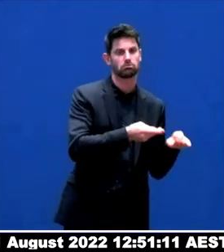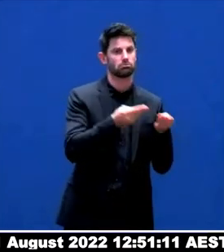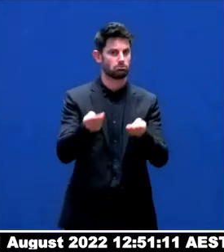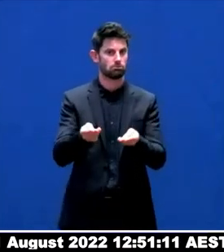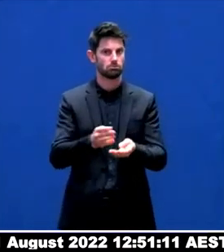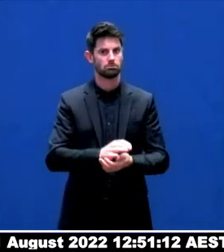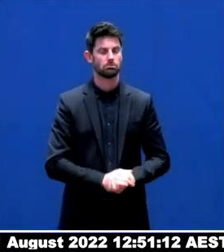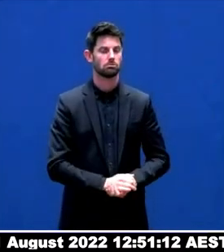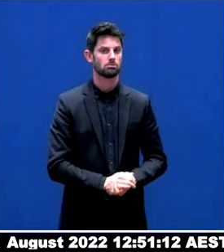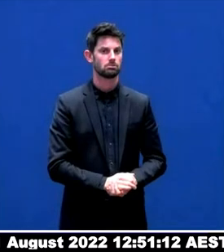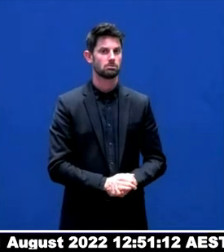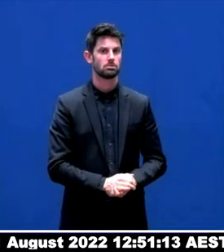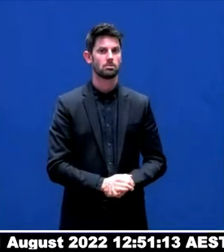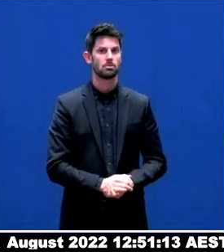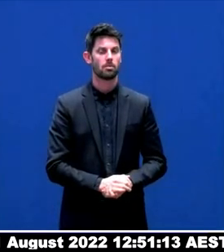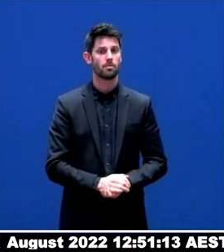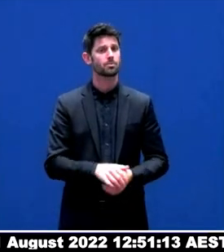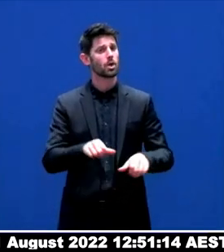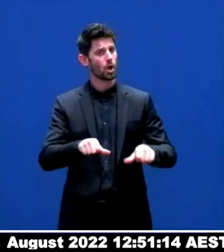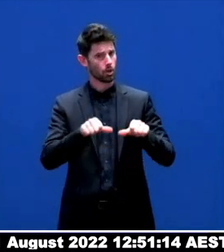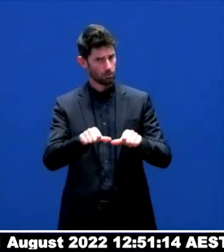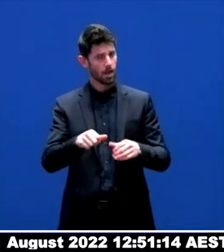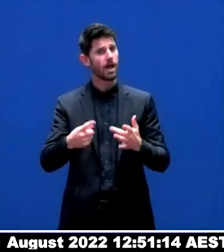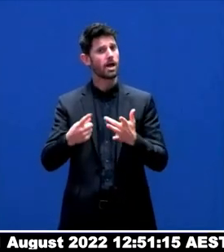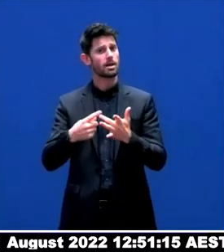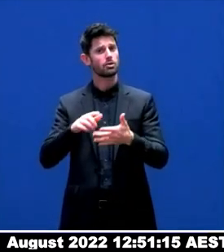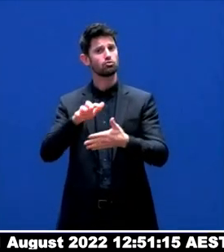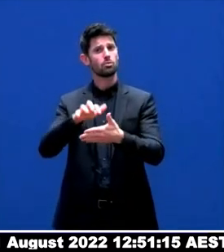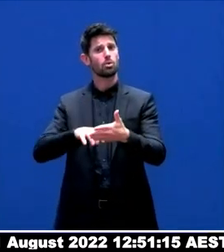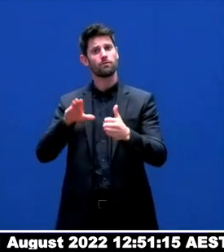Thinking of the Ombudsman's report, based on complaints about